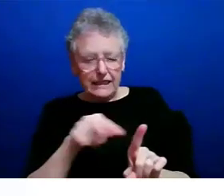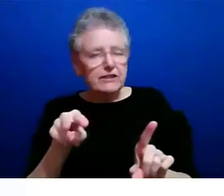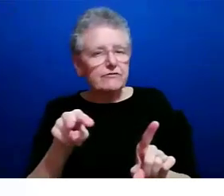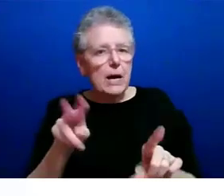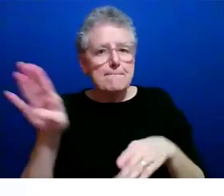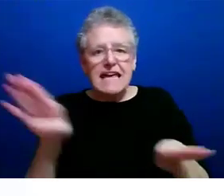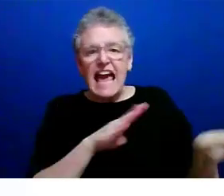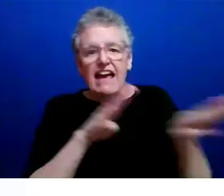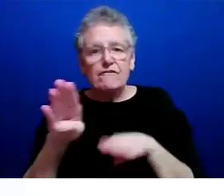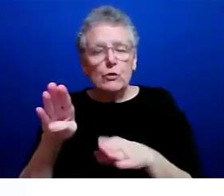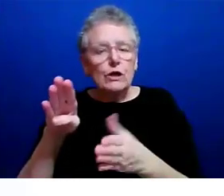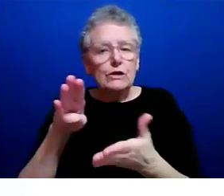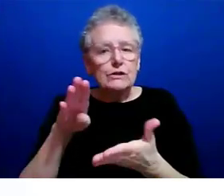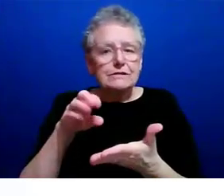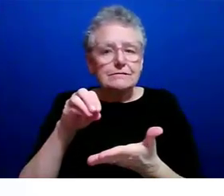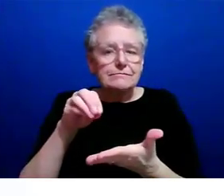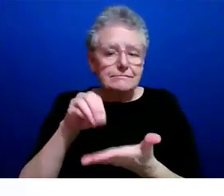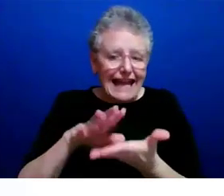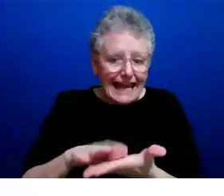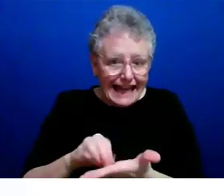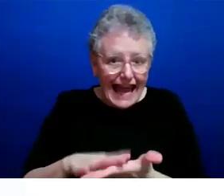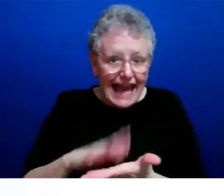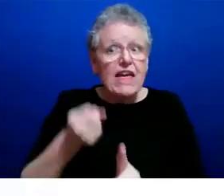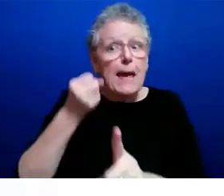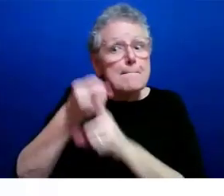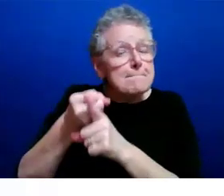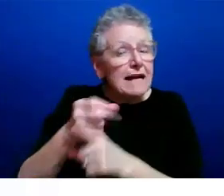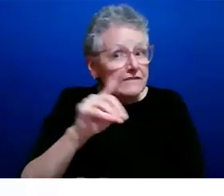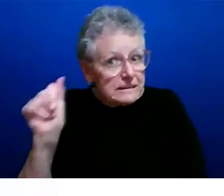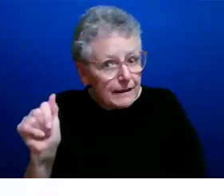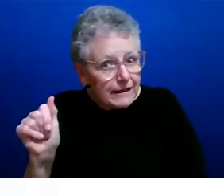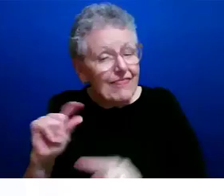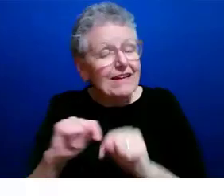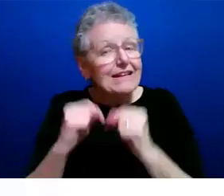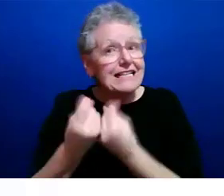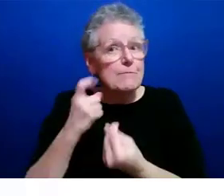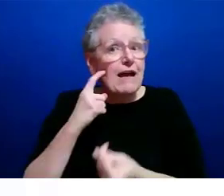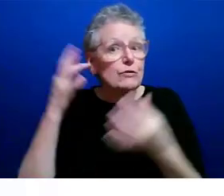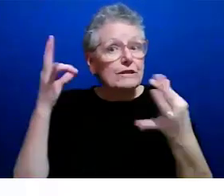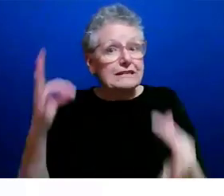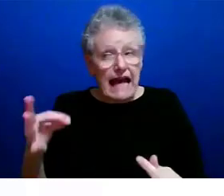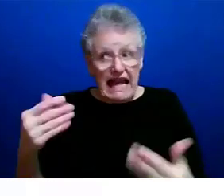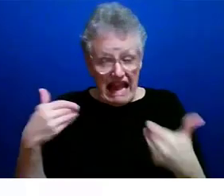and the impact of disability. Teams must determine if there is a link,